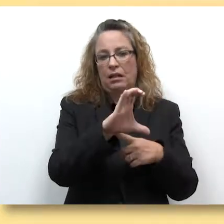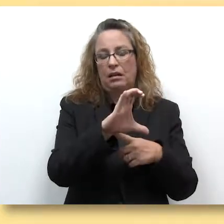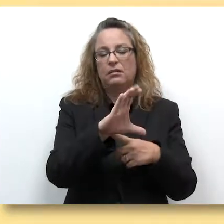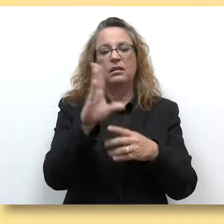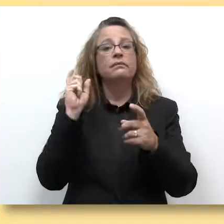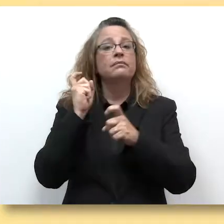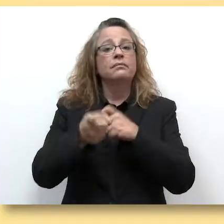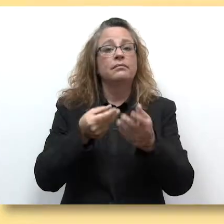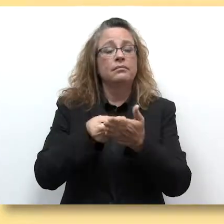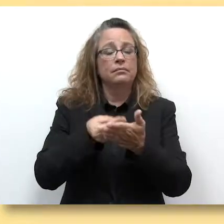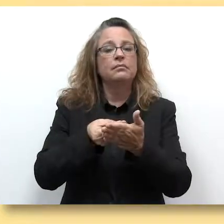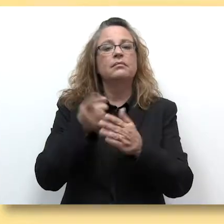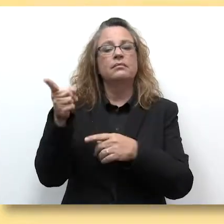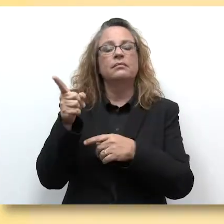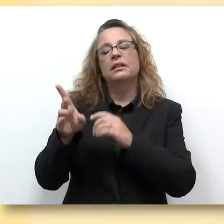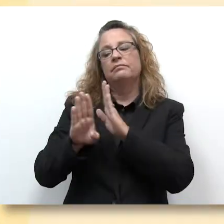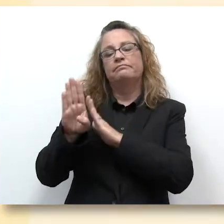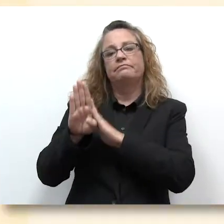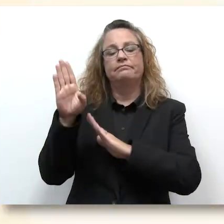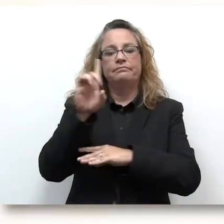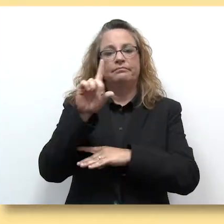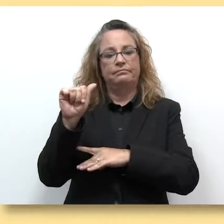Funded by the South Carolina Developmental Disabilities Council.